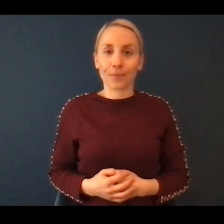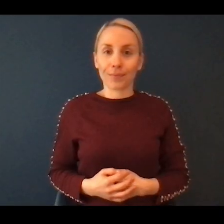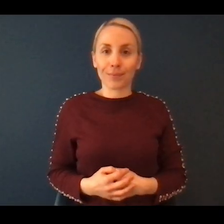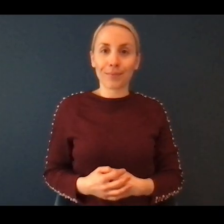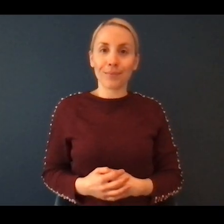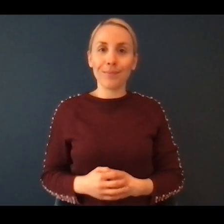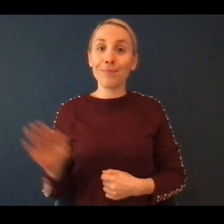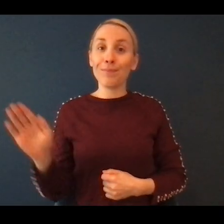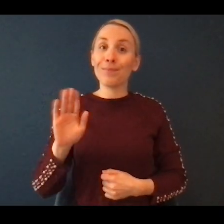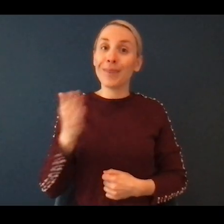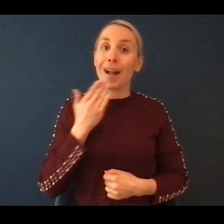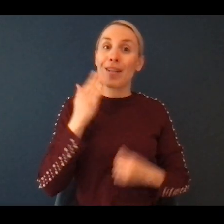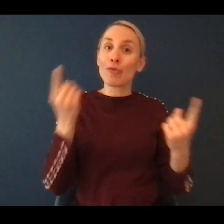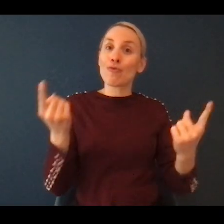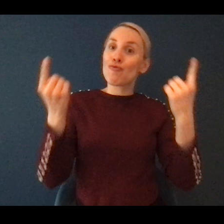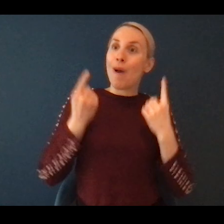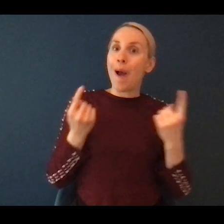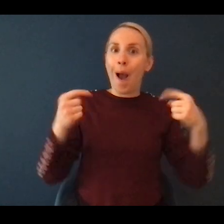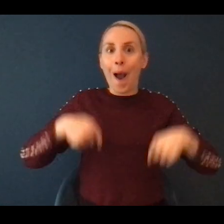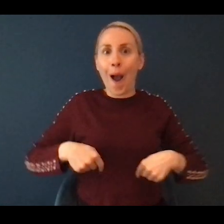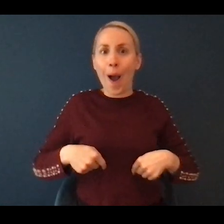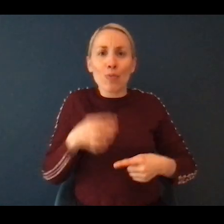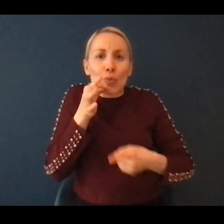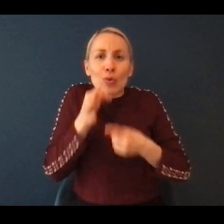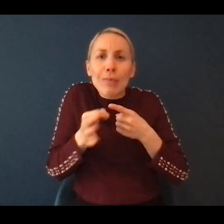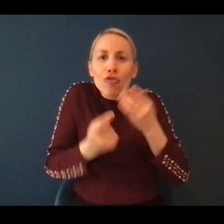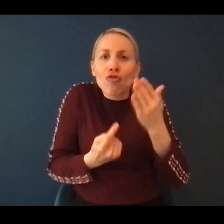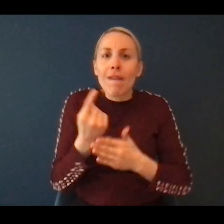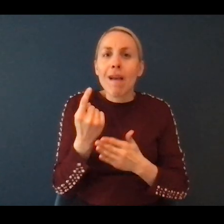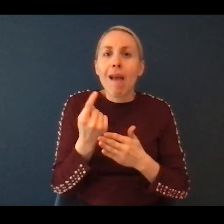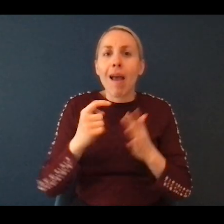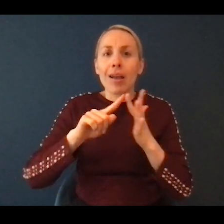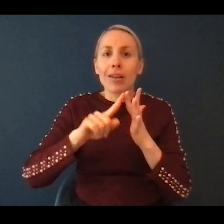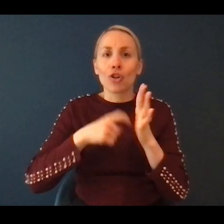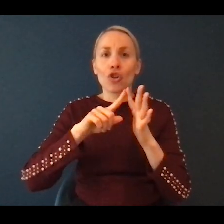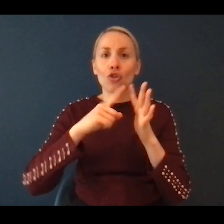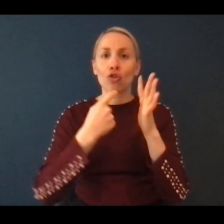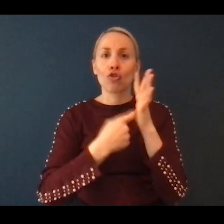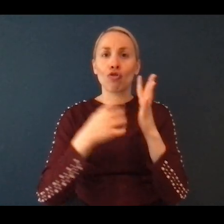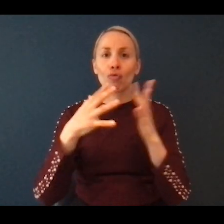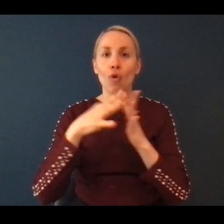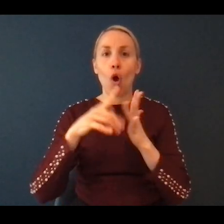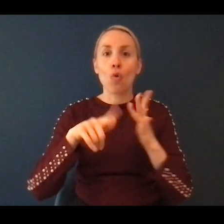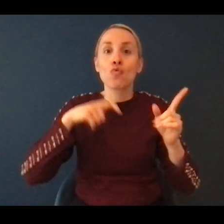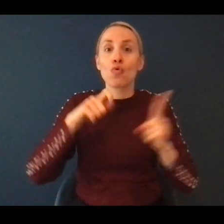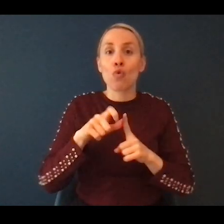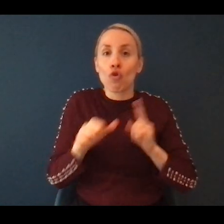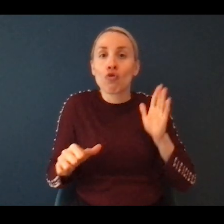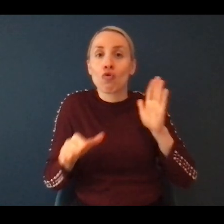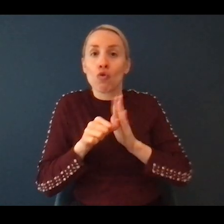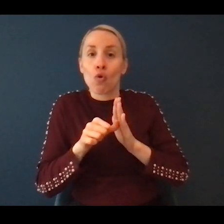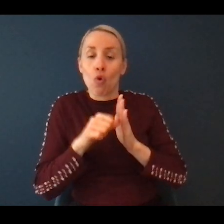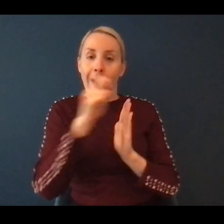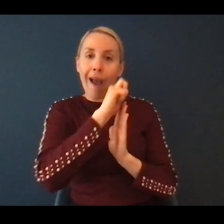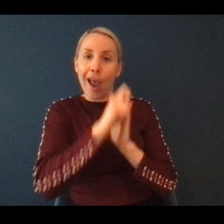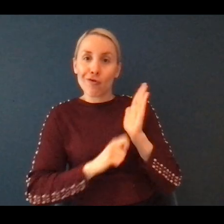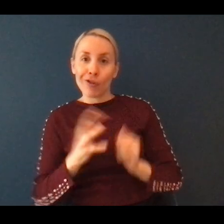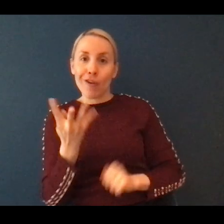Hello thank you for joining us today for this special event to coincide with the call for entries for the fourth edition of the Jerwood/Photoworks